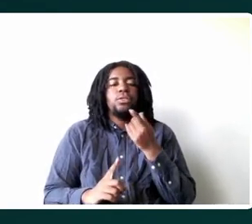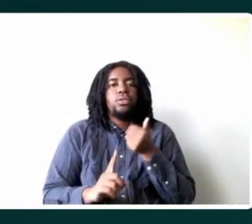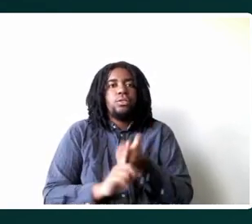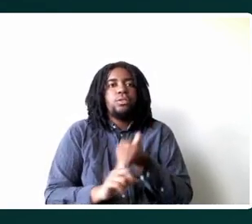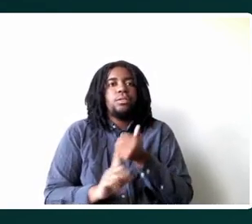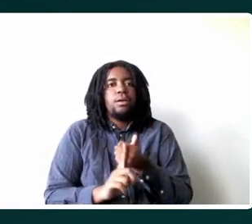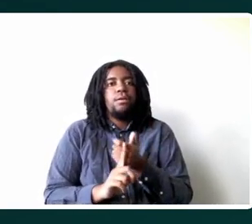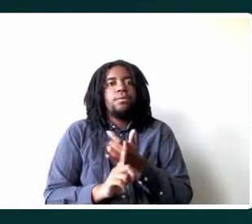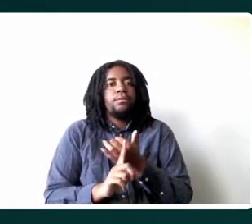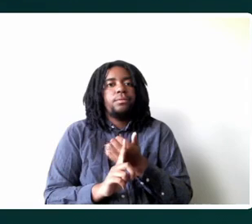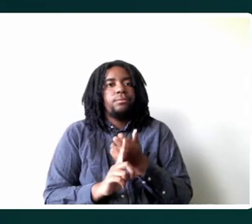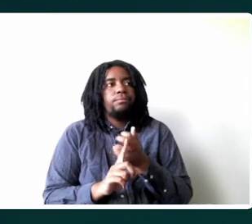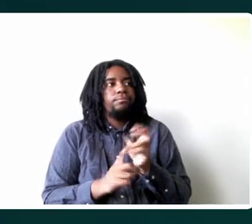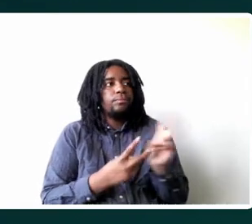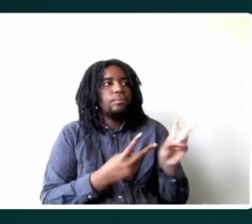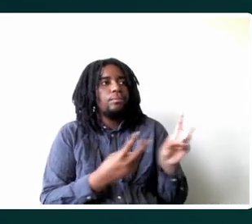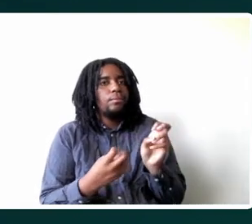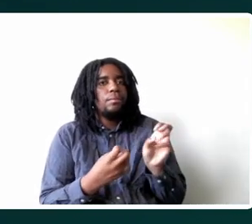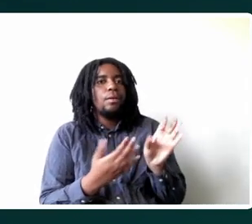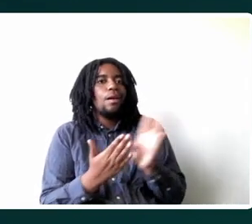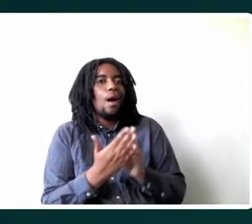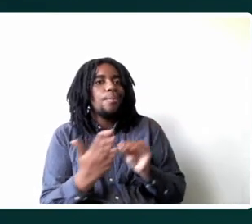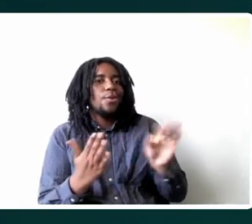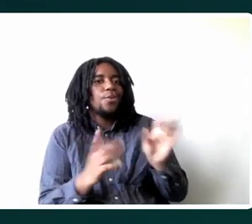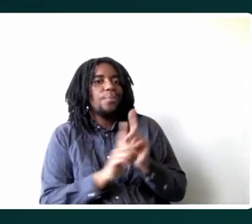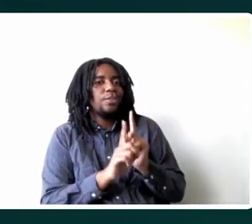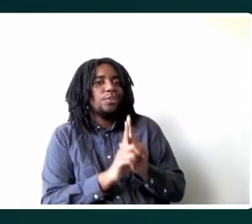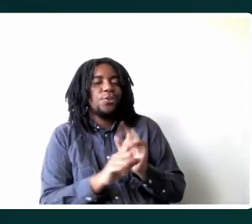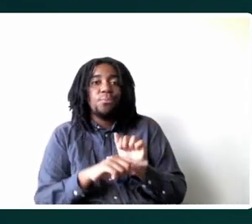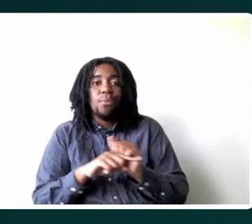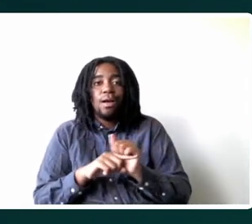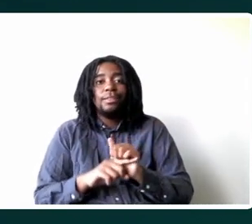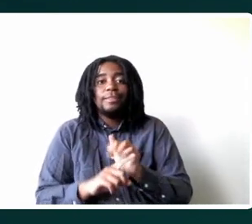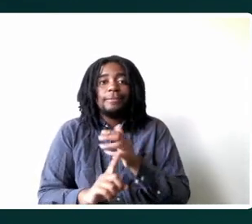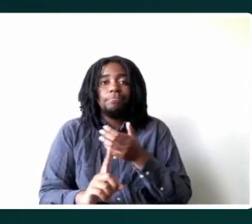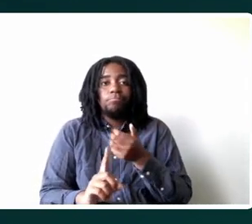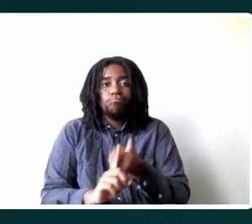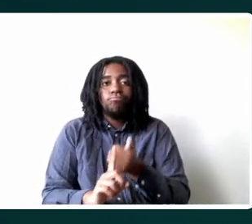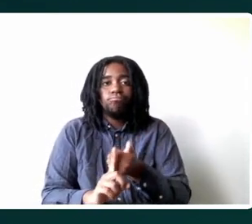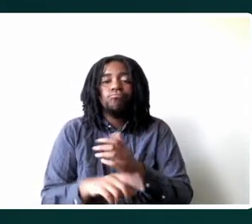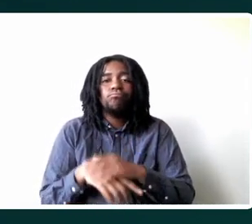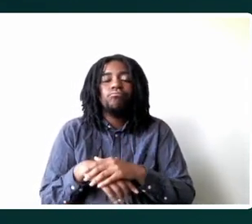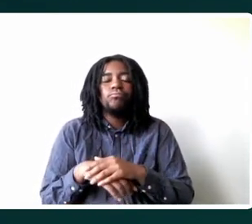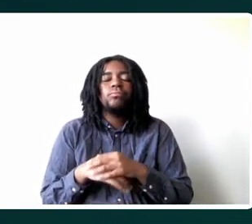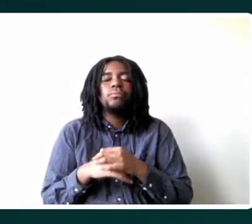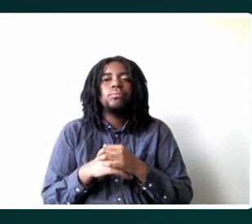James Herring, practiced in her own lifetime by all accounts. And so,